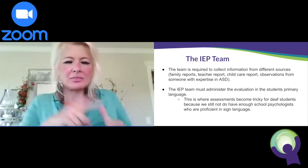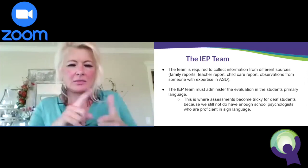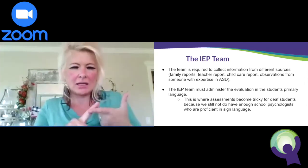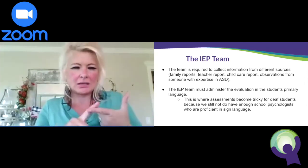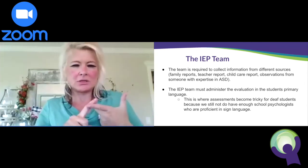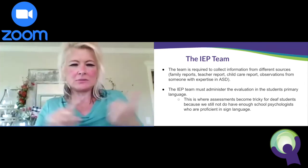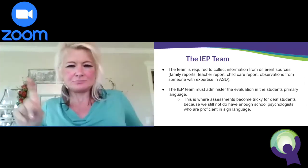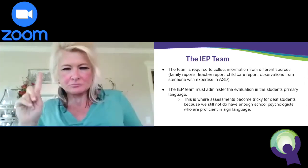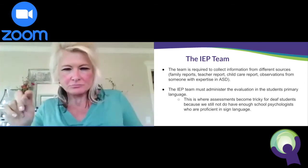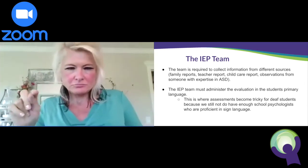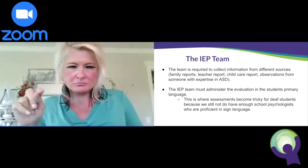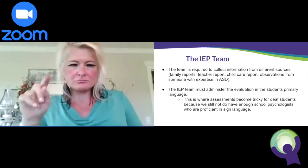speech therapist to look at the language